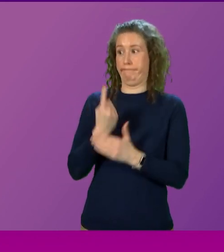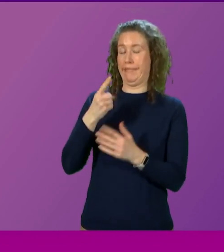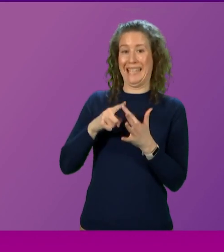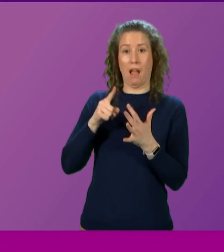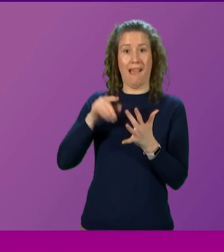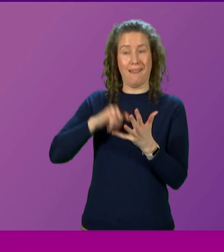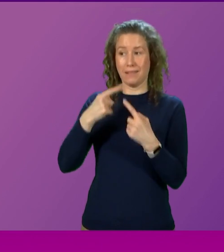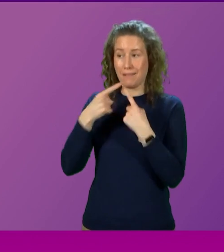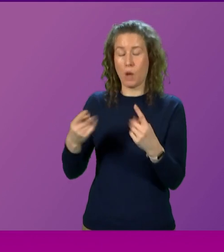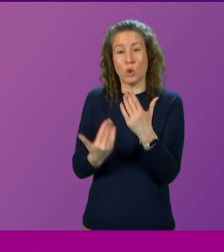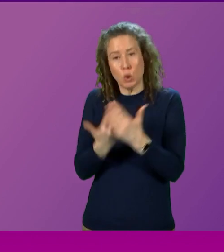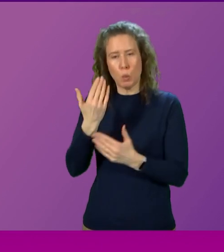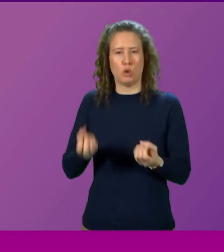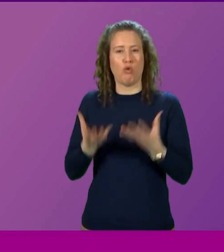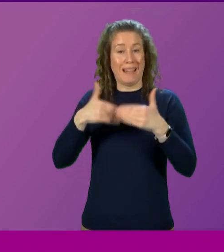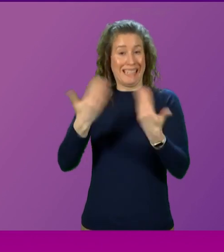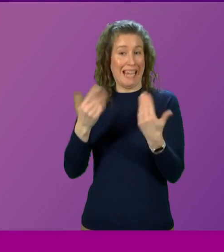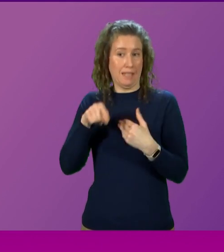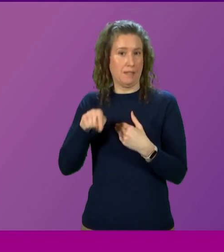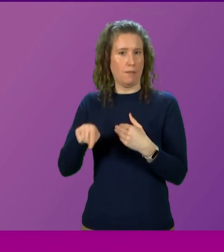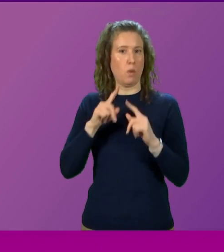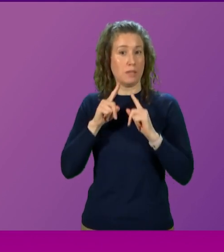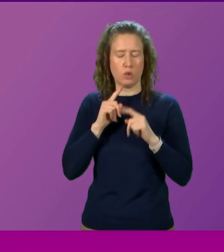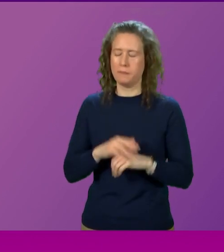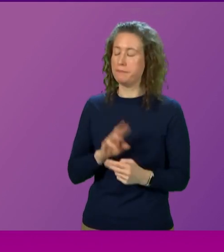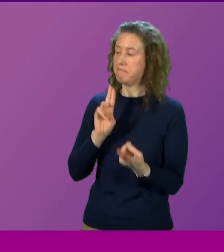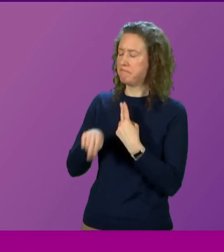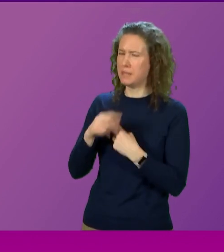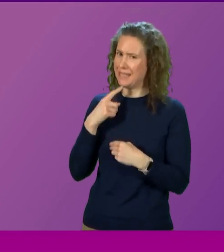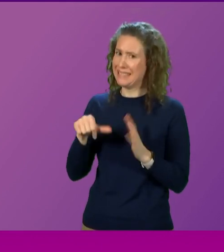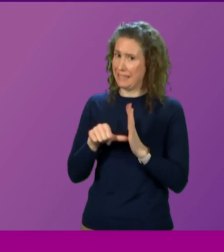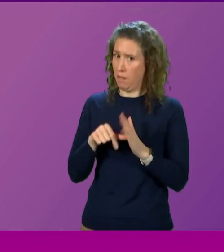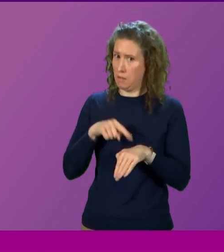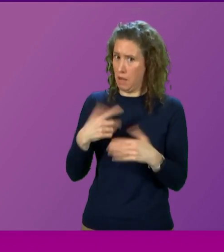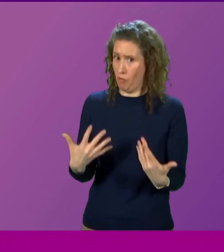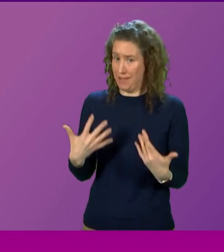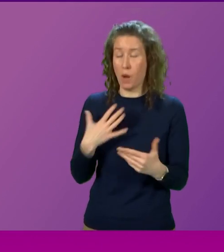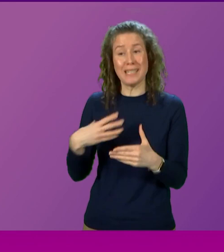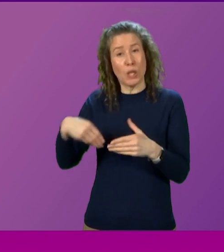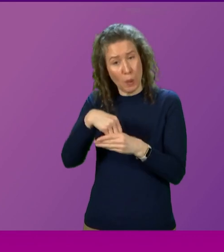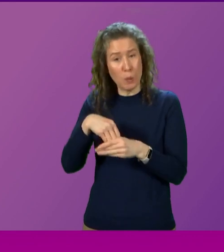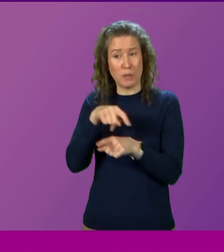First, I will say that these are difficult times for everyone, including those who work